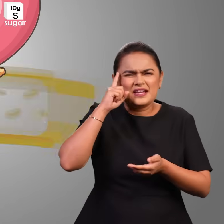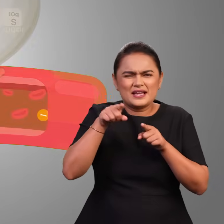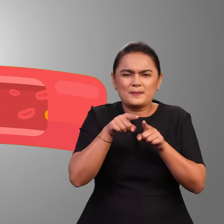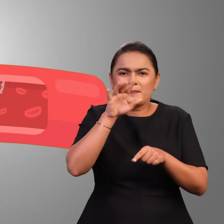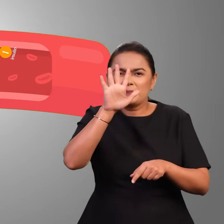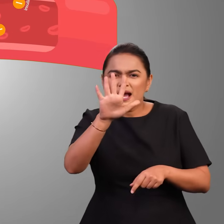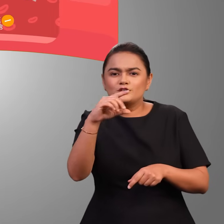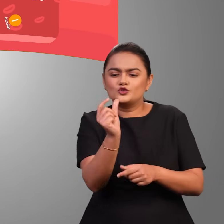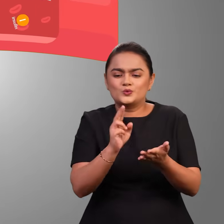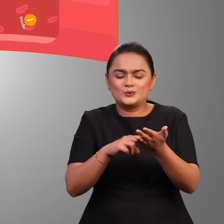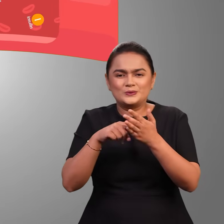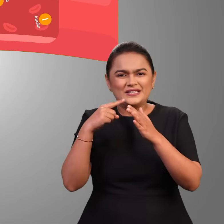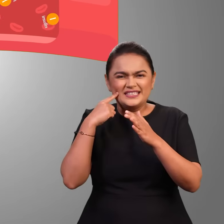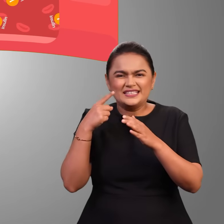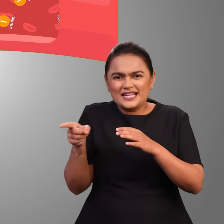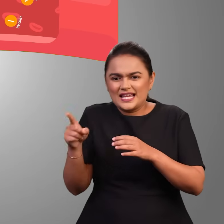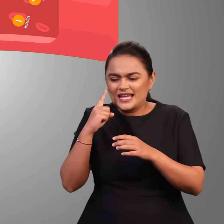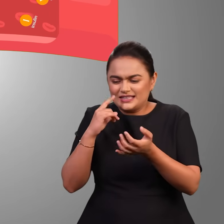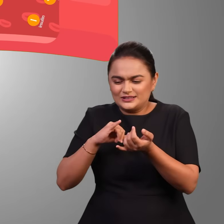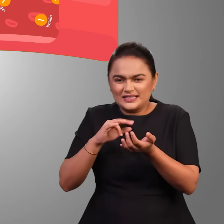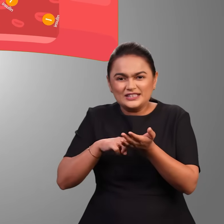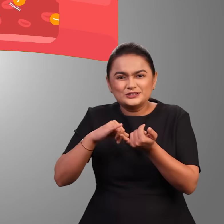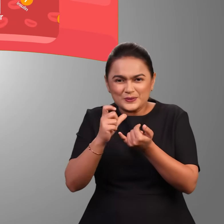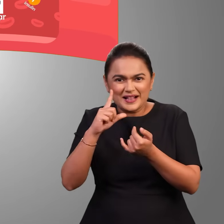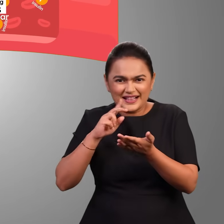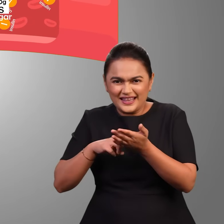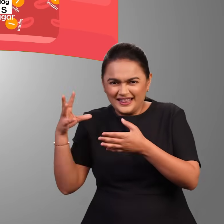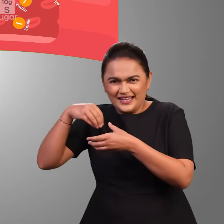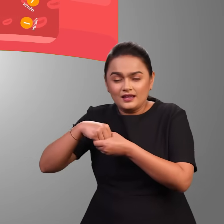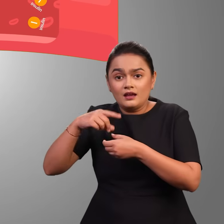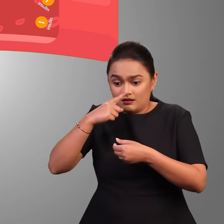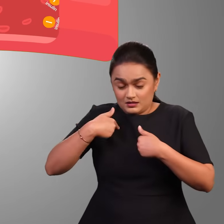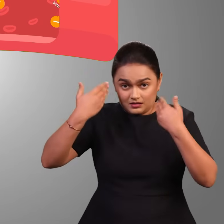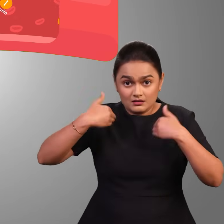if 5 units of insulin is needed, Then in this female's body,